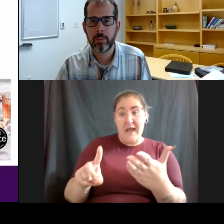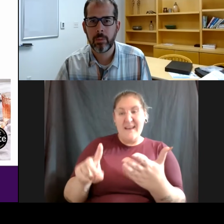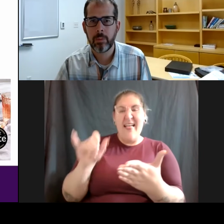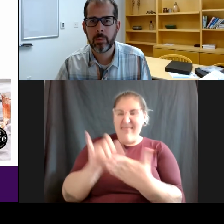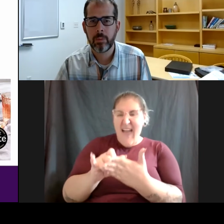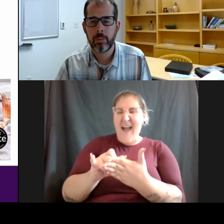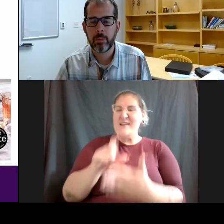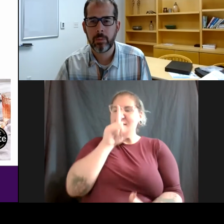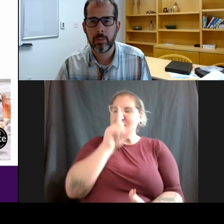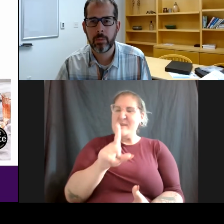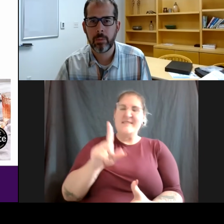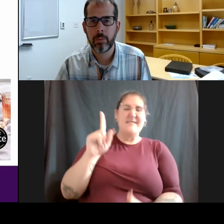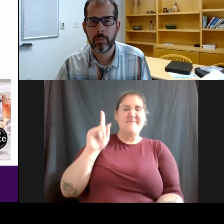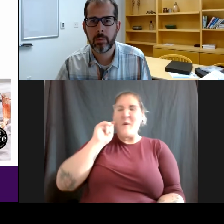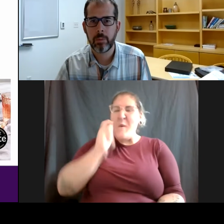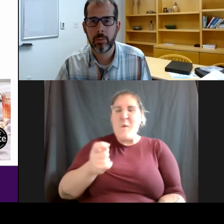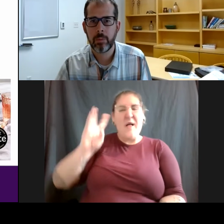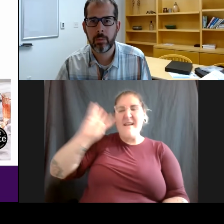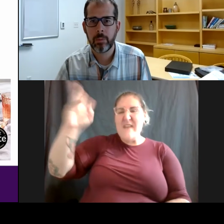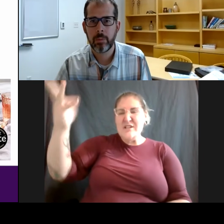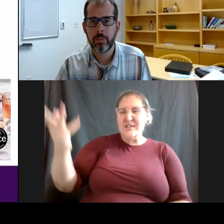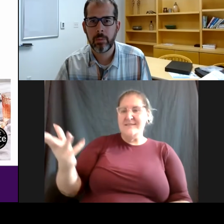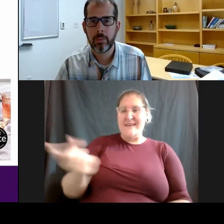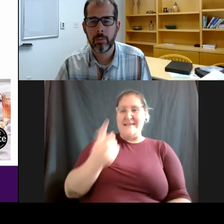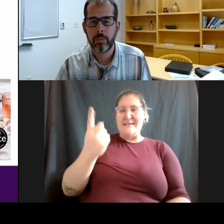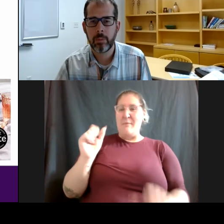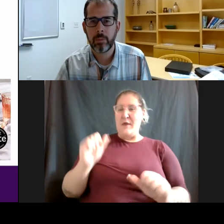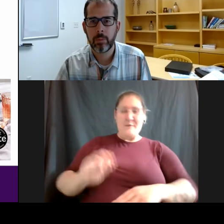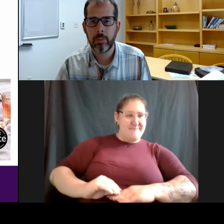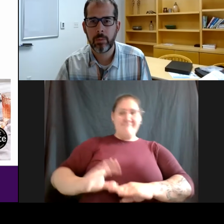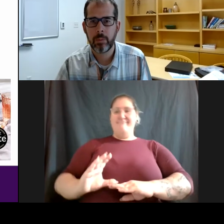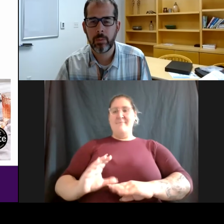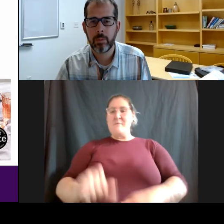it has something to be proud of and something that is a good challenge for designers